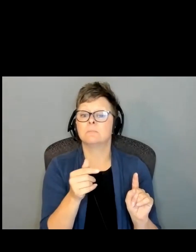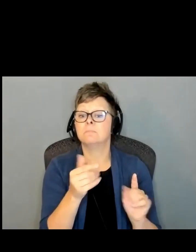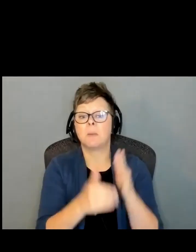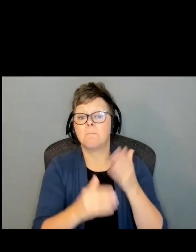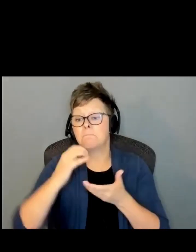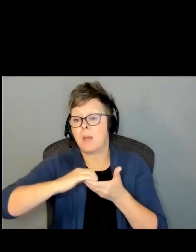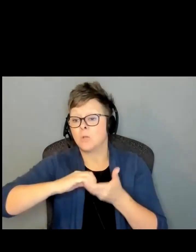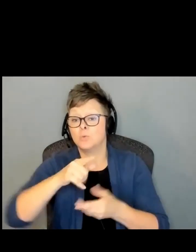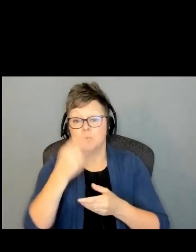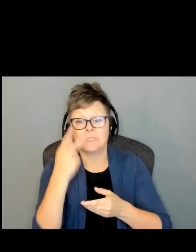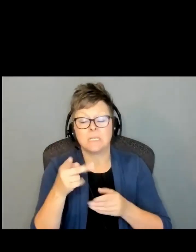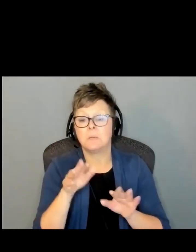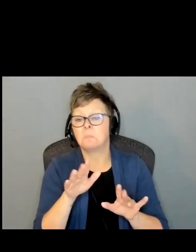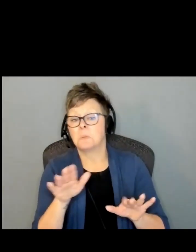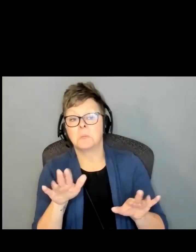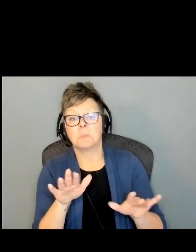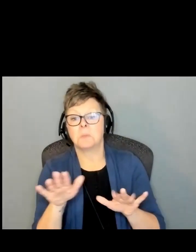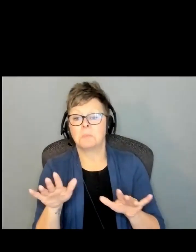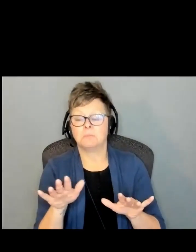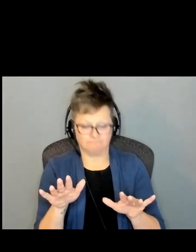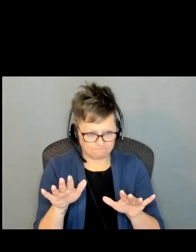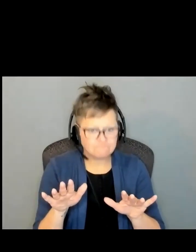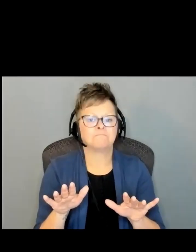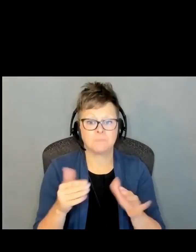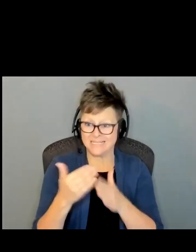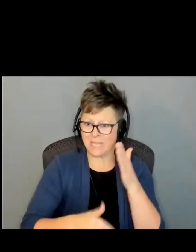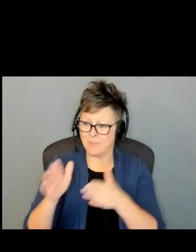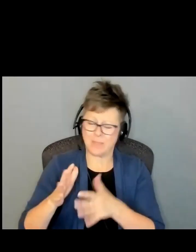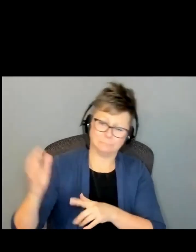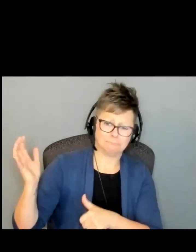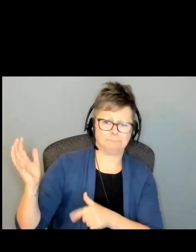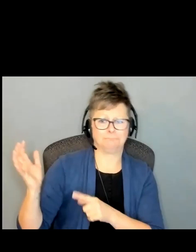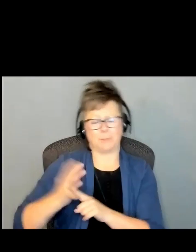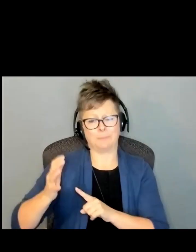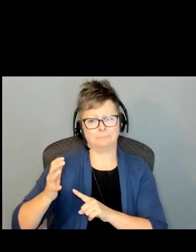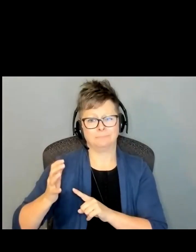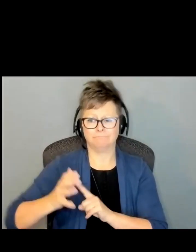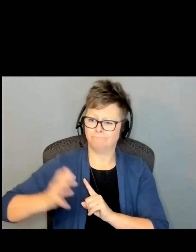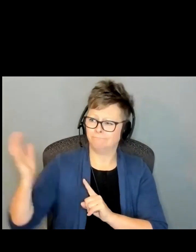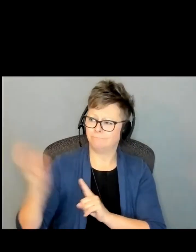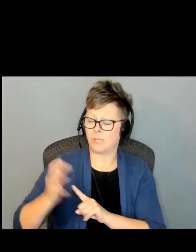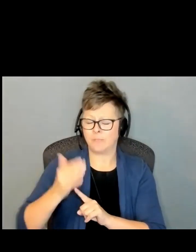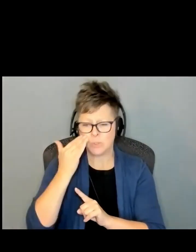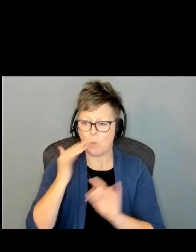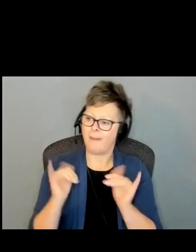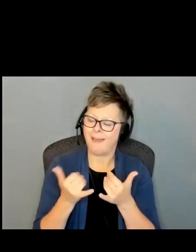And some of them are actually champions in setting, creating spaces for community-based